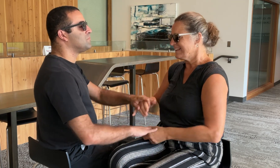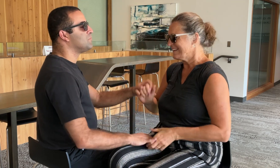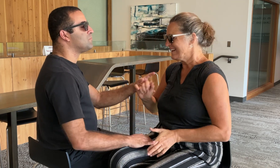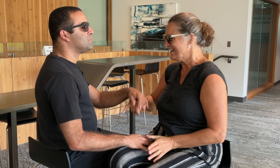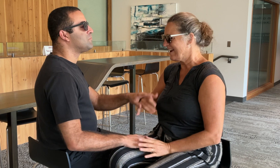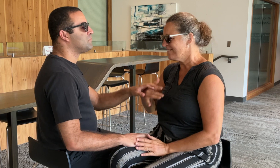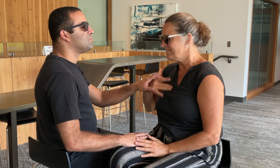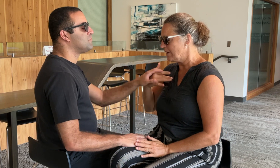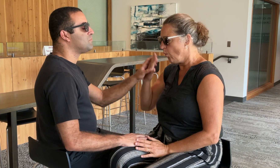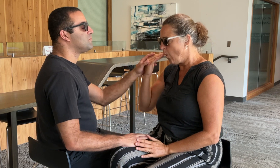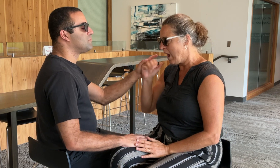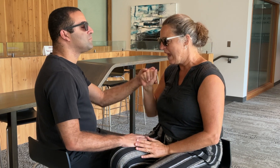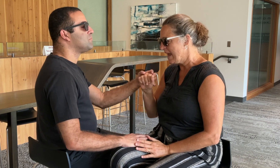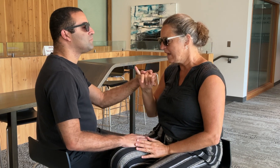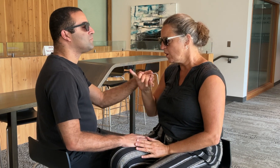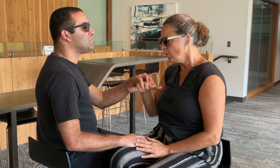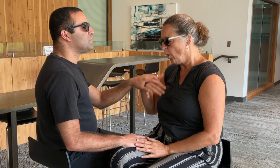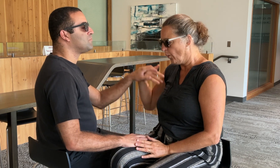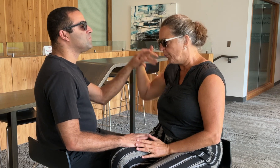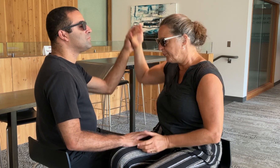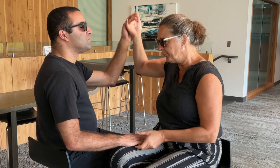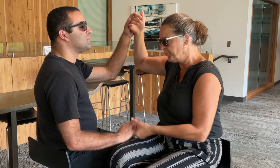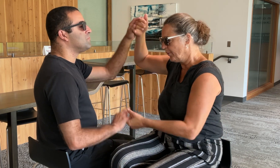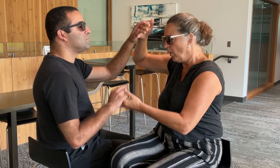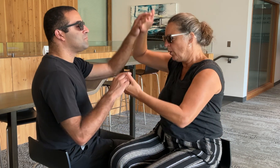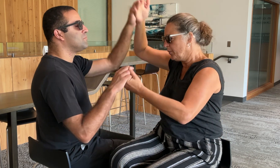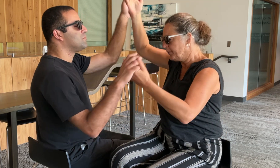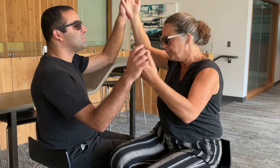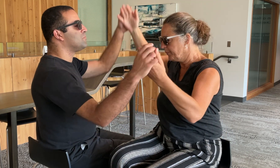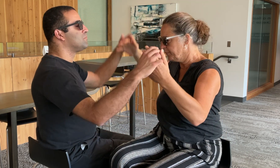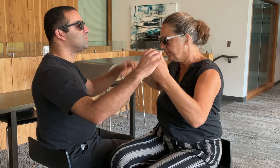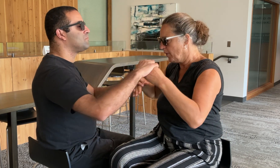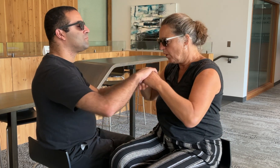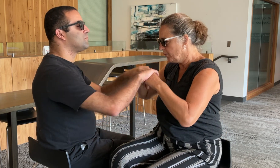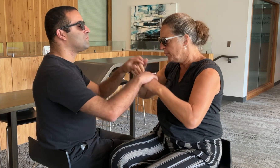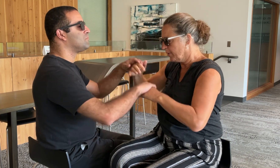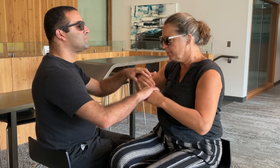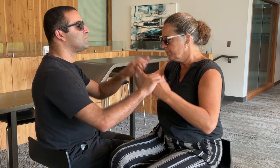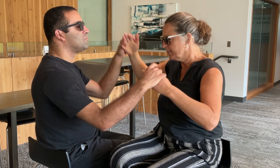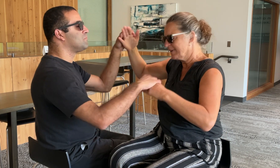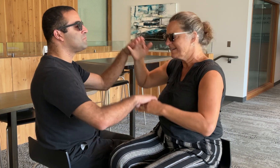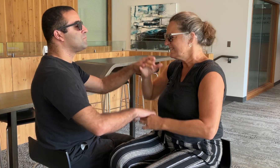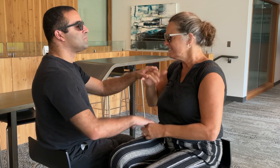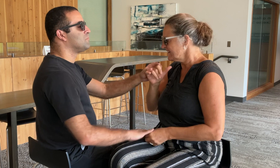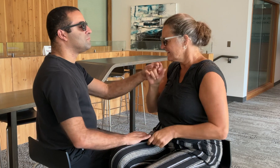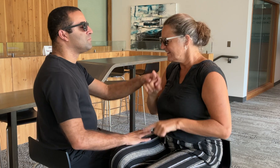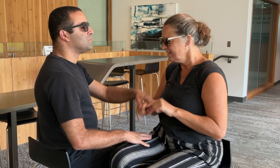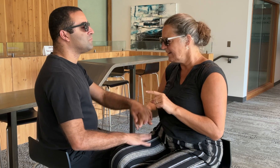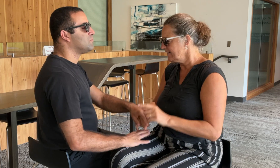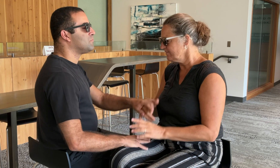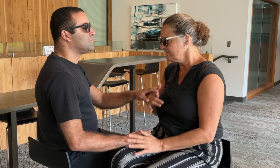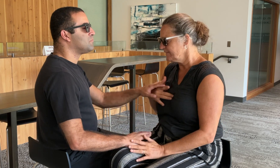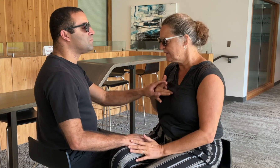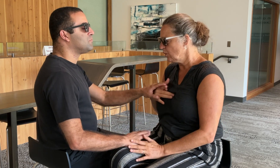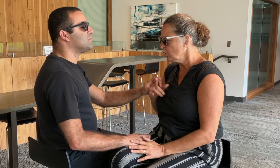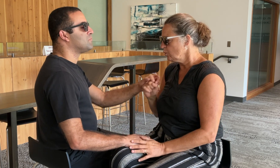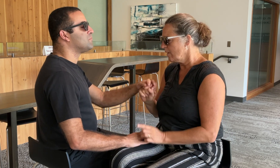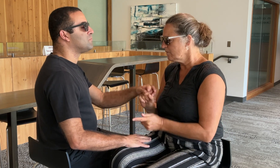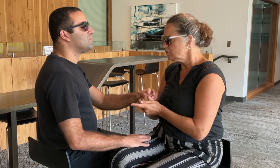and hand enables the receiver to grasp the shape as opposed to drawing such shapes in the air, which again require visual access.